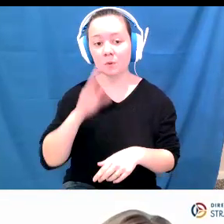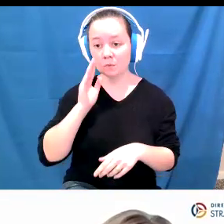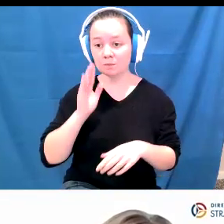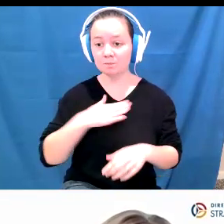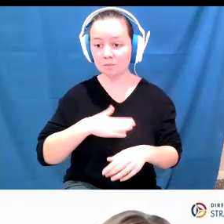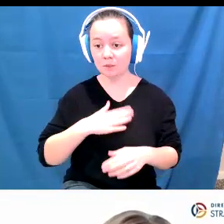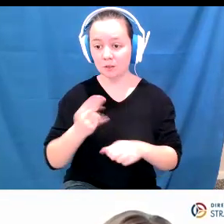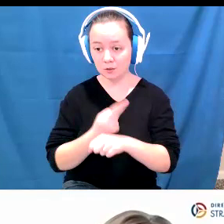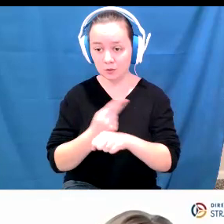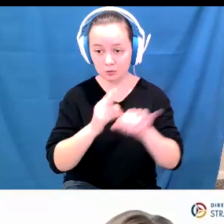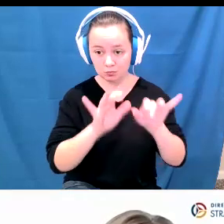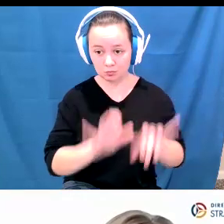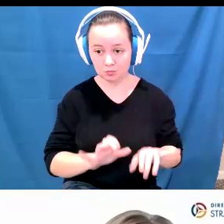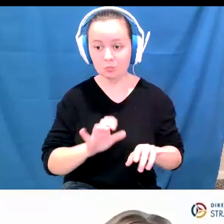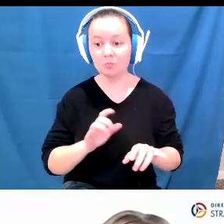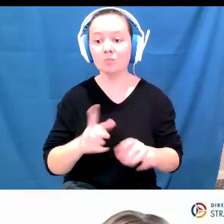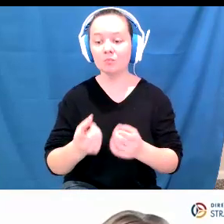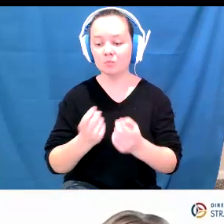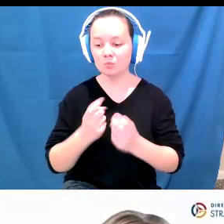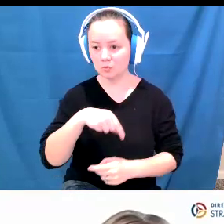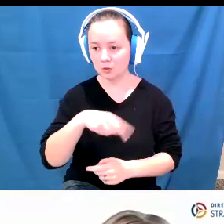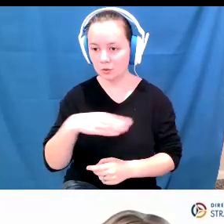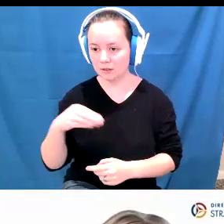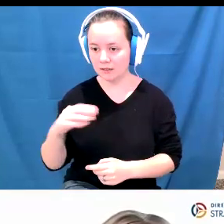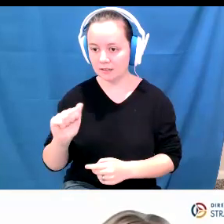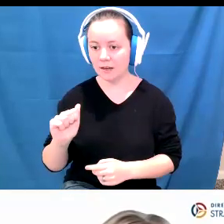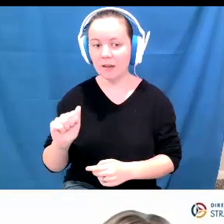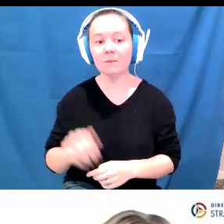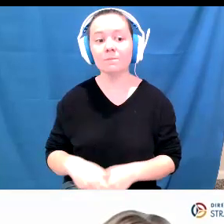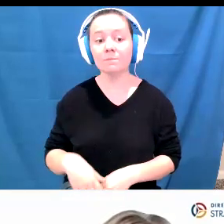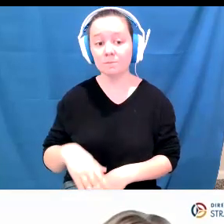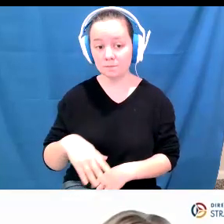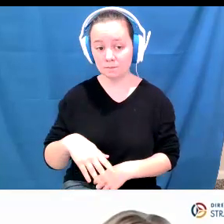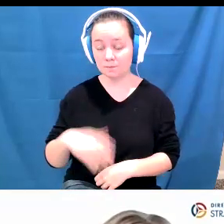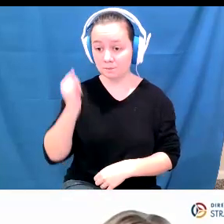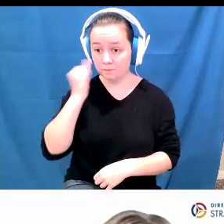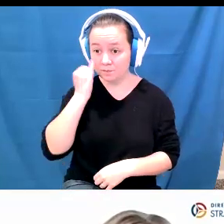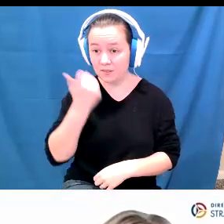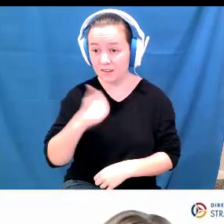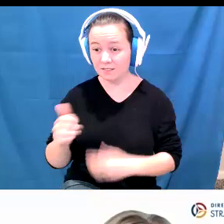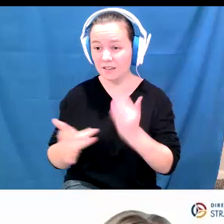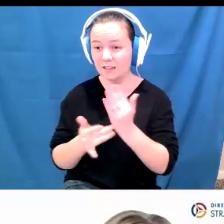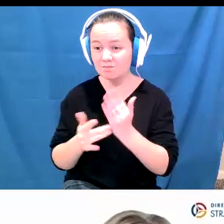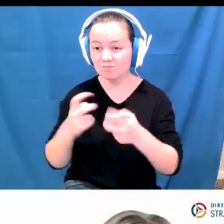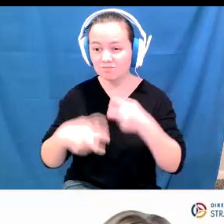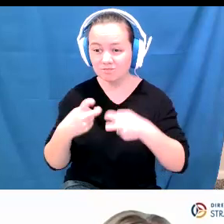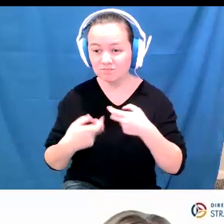Please also reach out to conference@ncoa.org should you have any technical issues during the webinar.